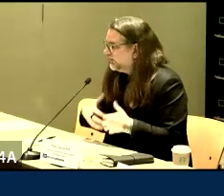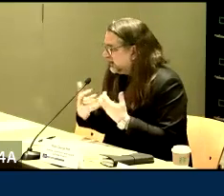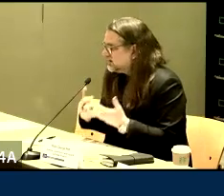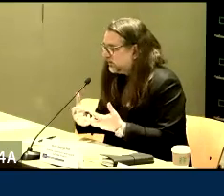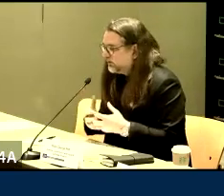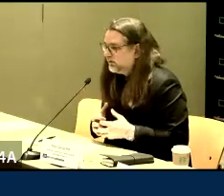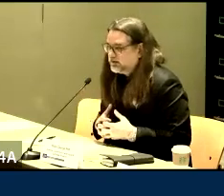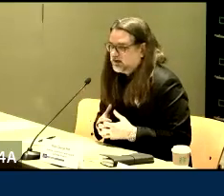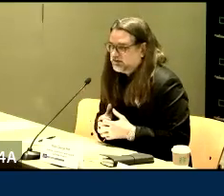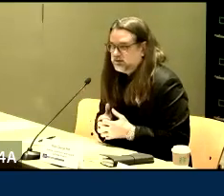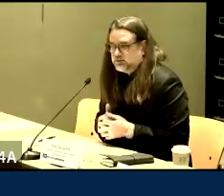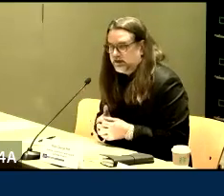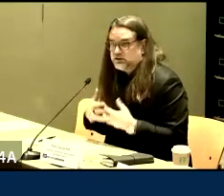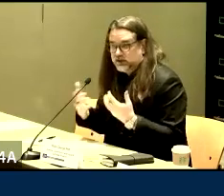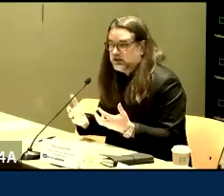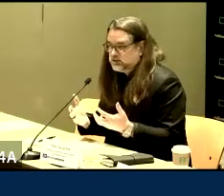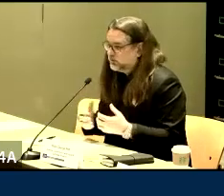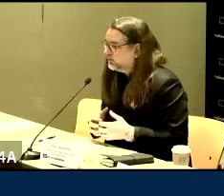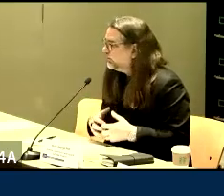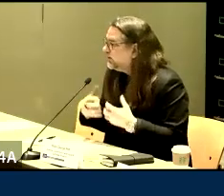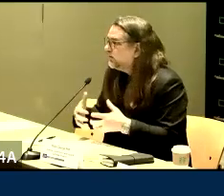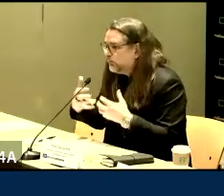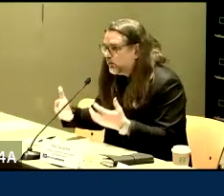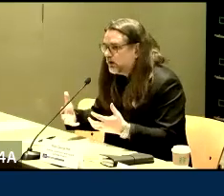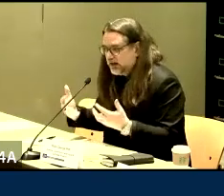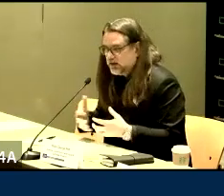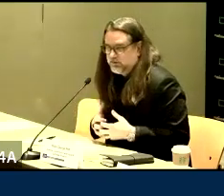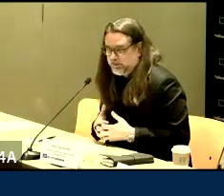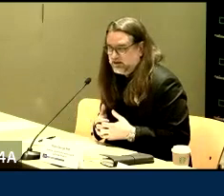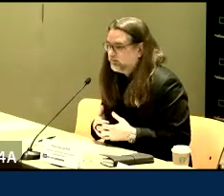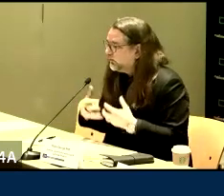That's how we're going to actually make a change in the world. We were born out of the pandemic.